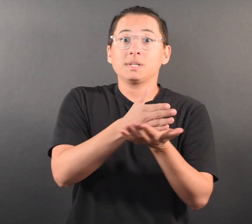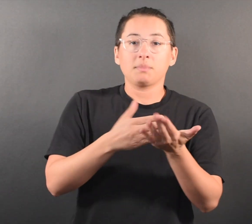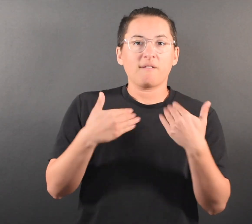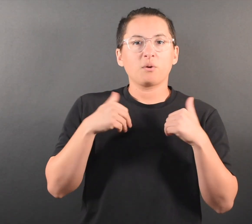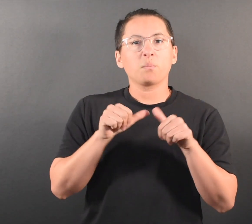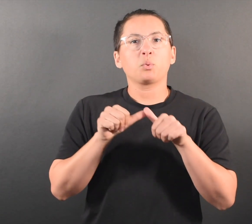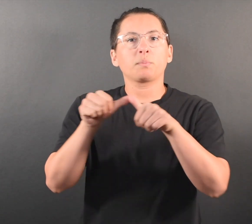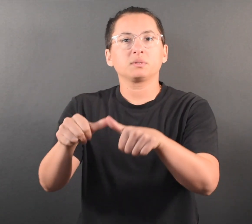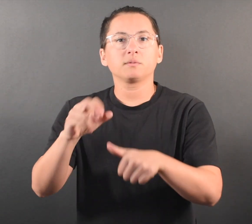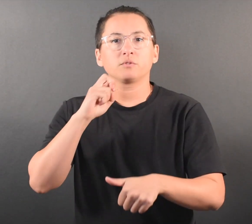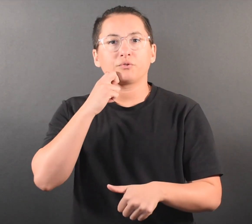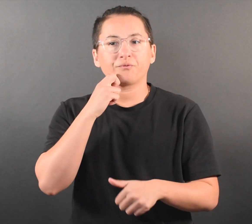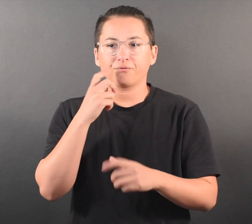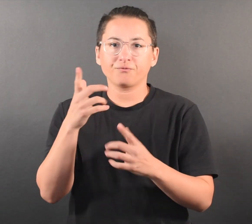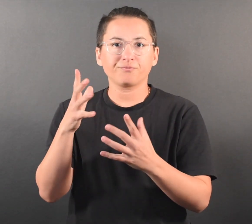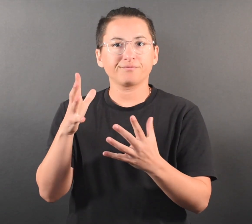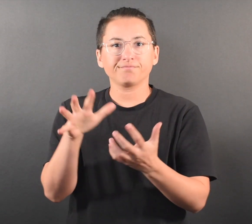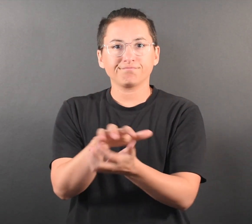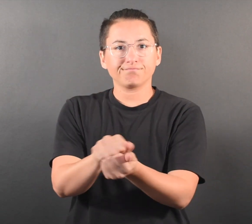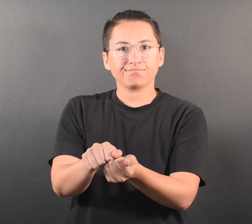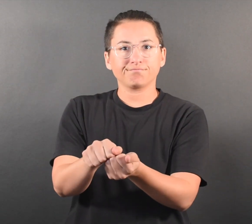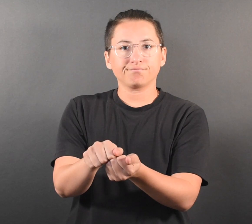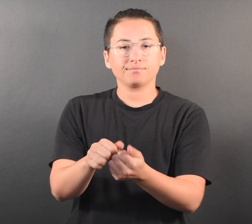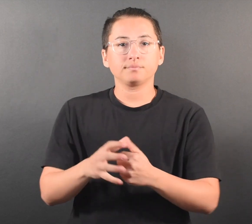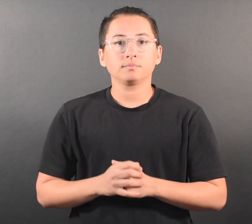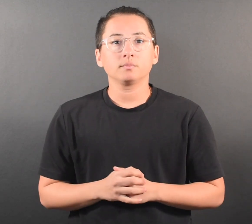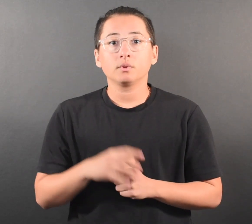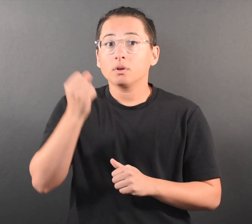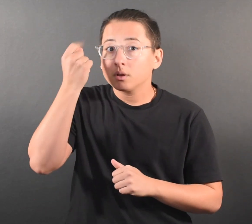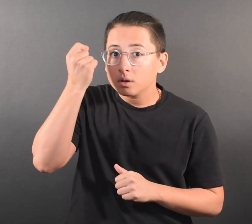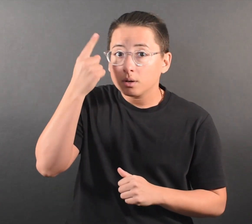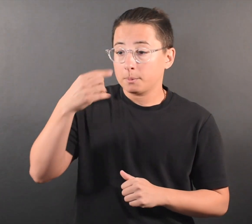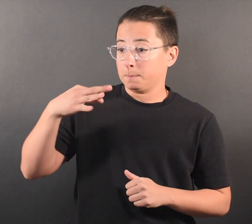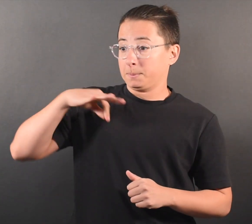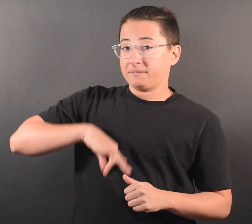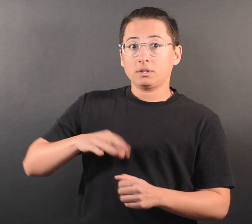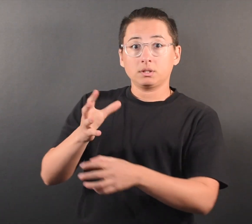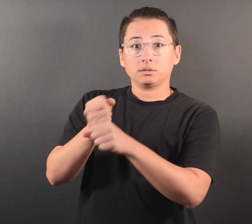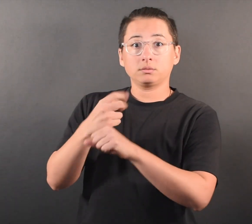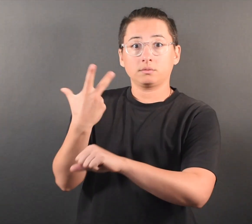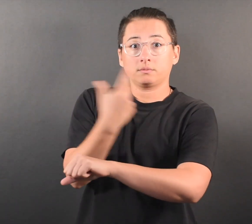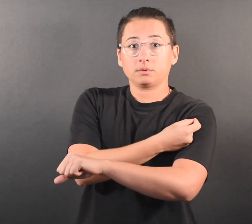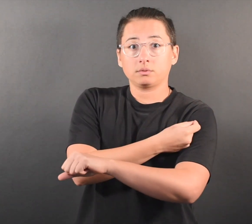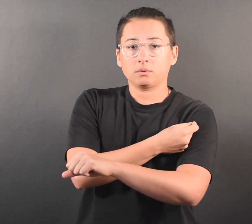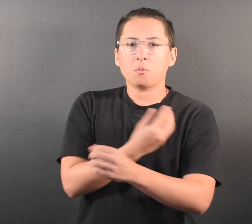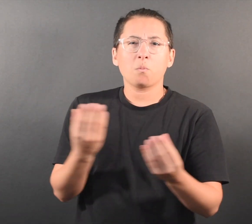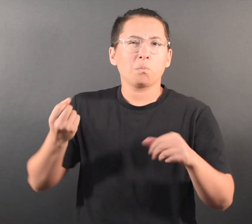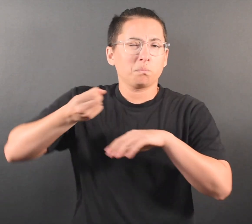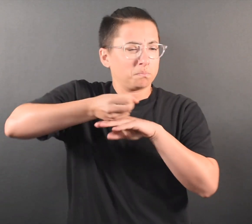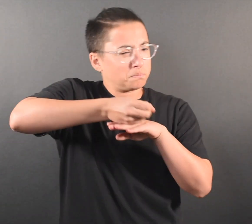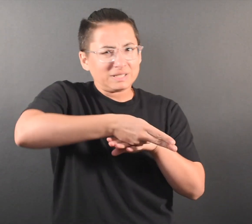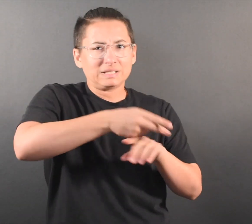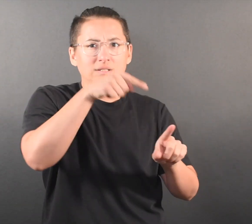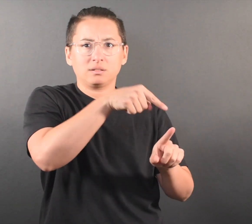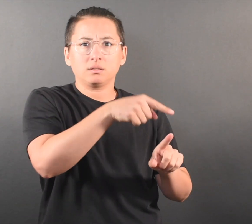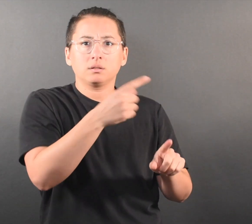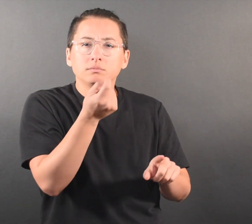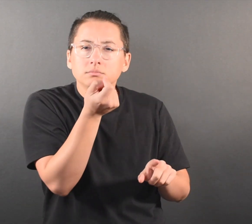but some have permanent nerve damage. The benefits of vaccination outweigh